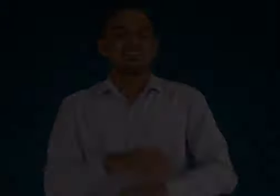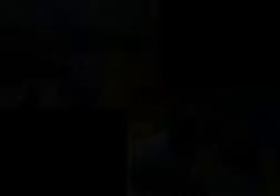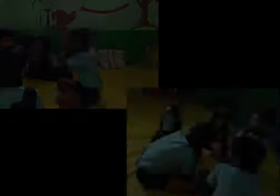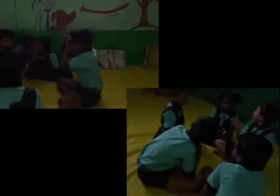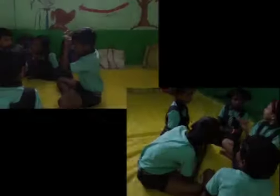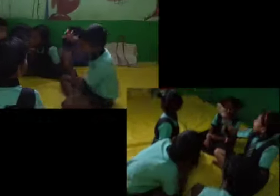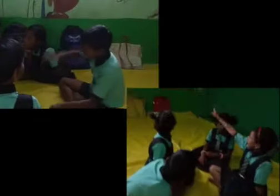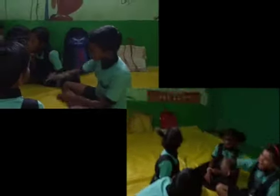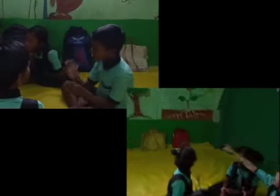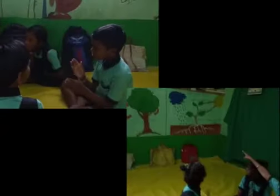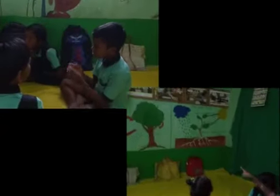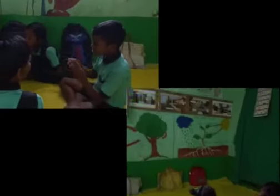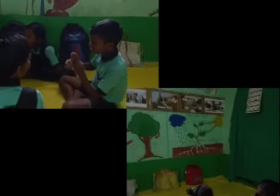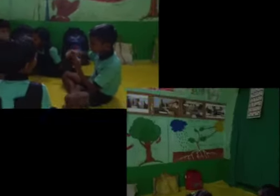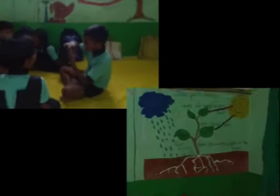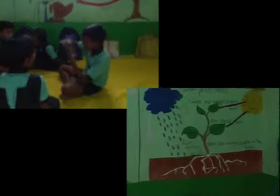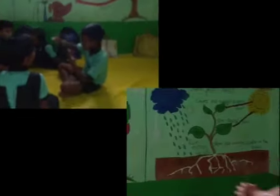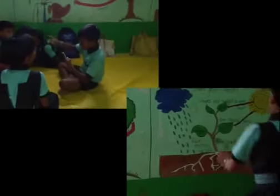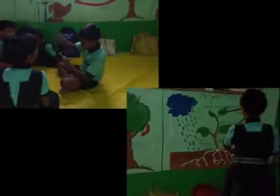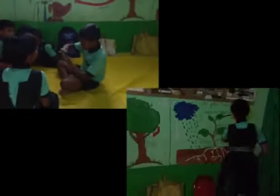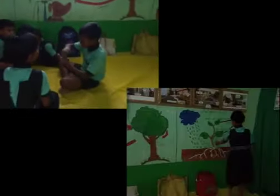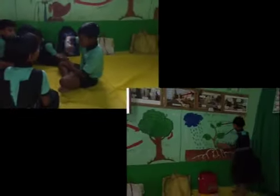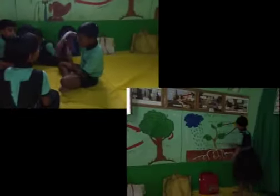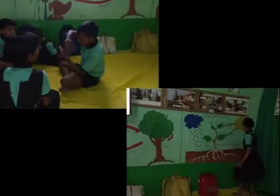if needed